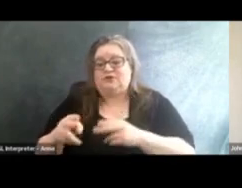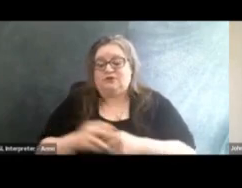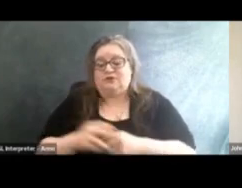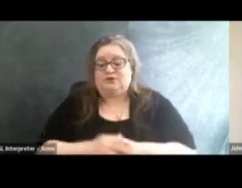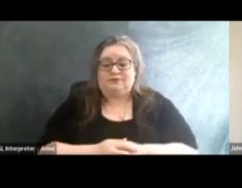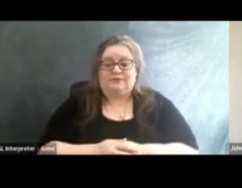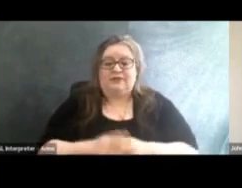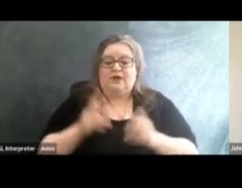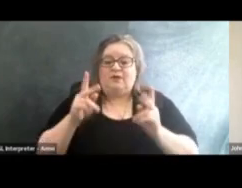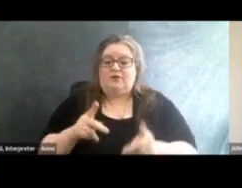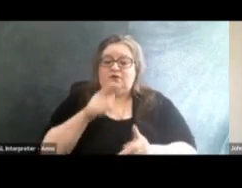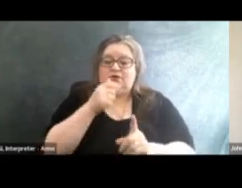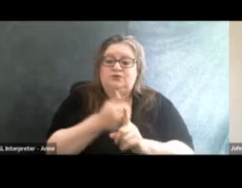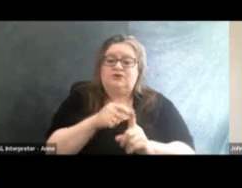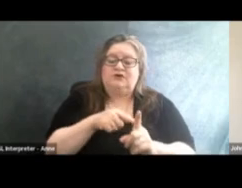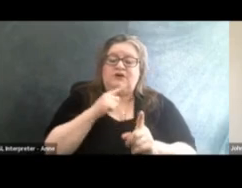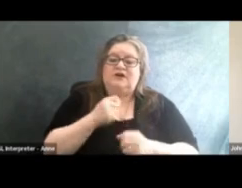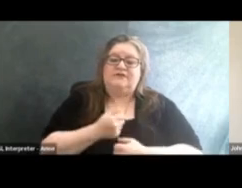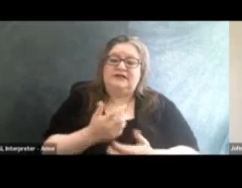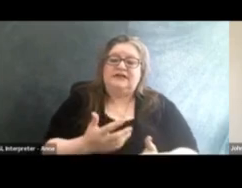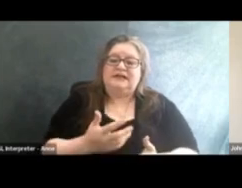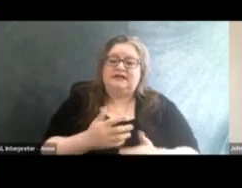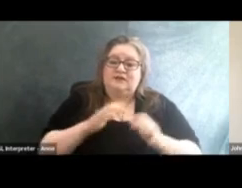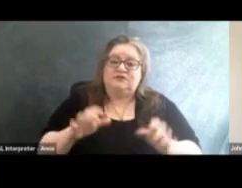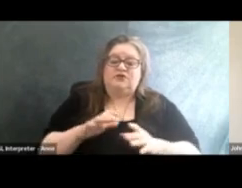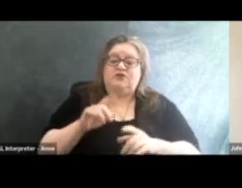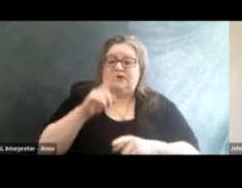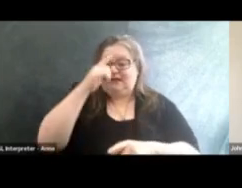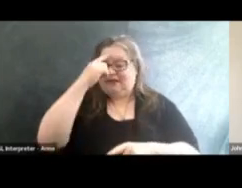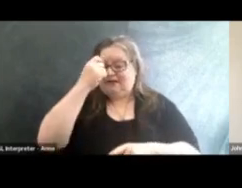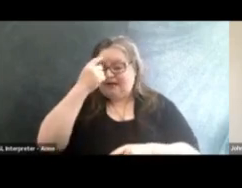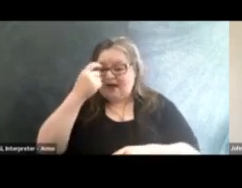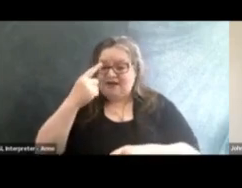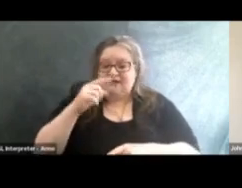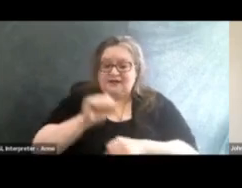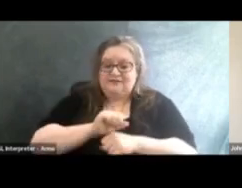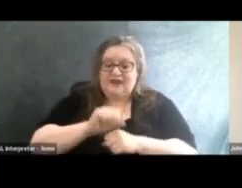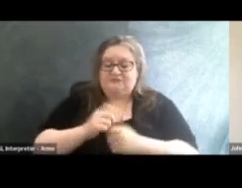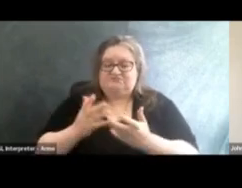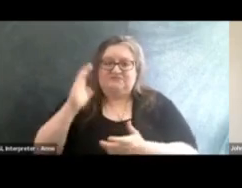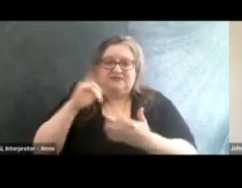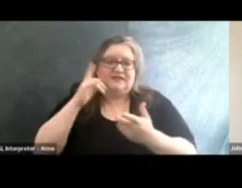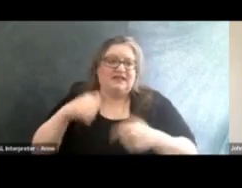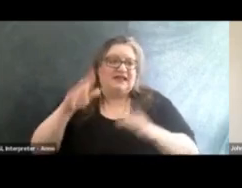fatigues from doing cognitive tasks, it can look like they given up or not trying, when